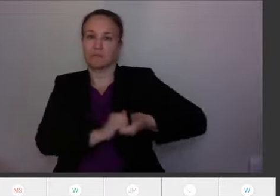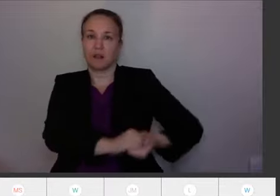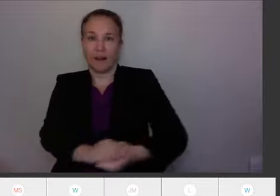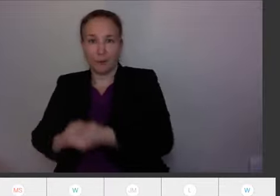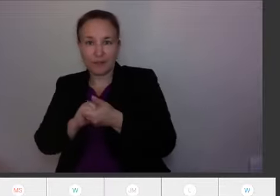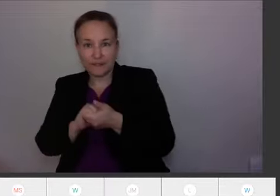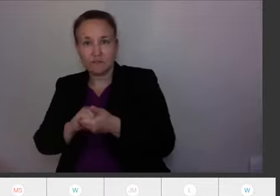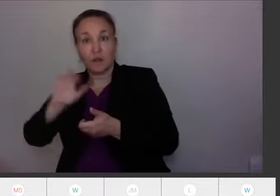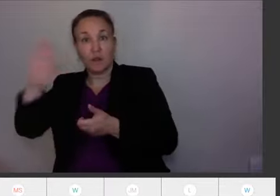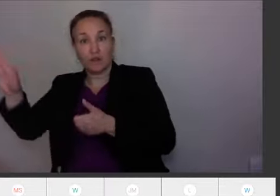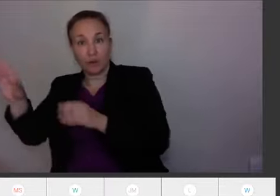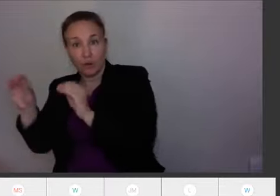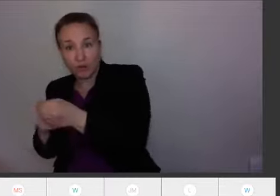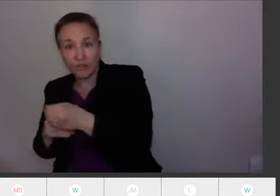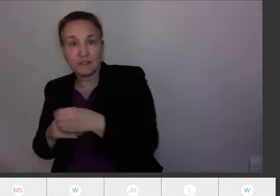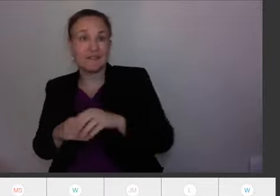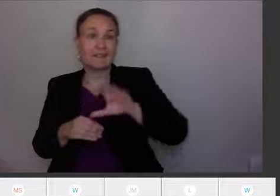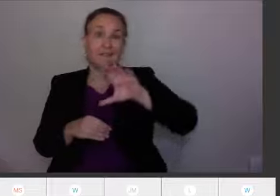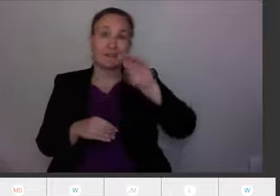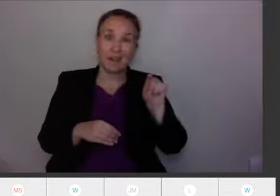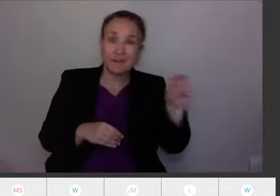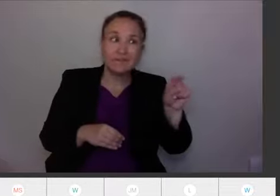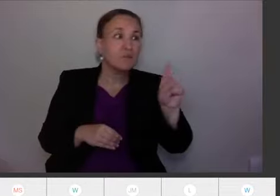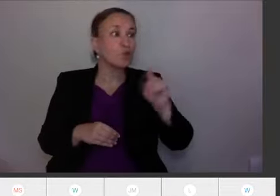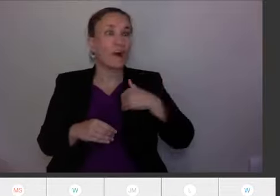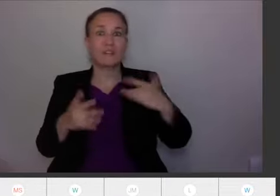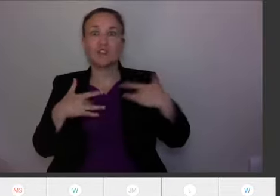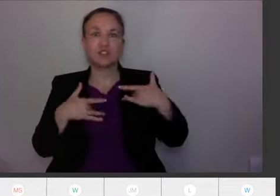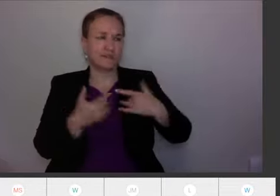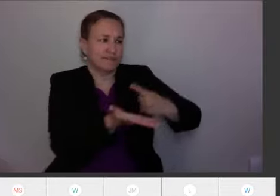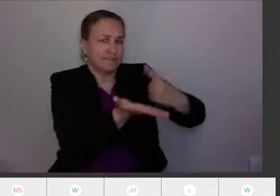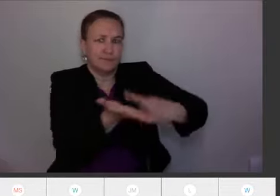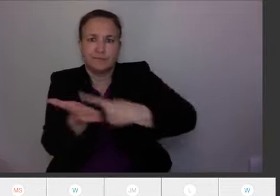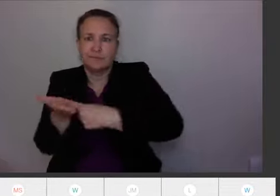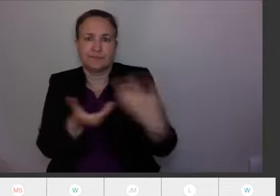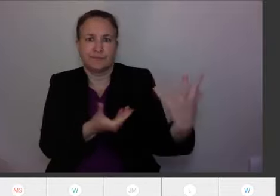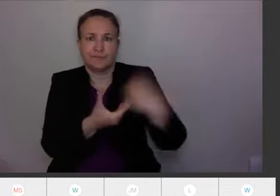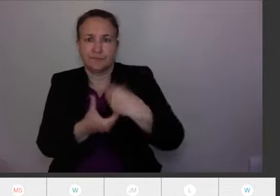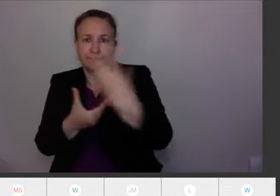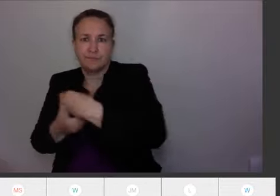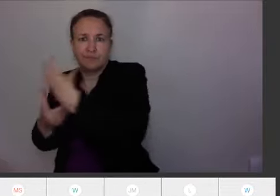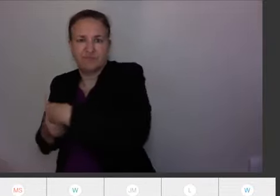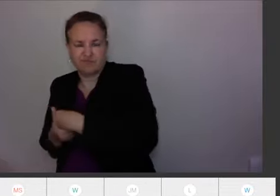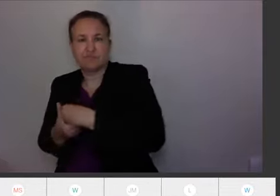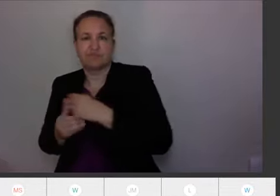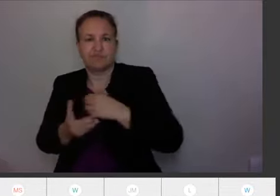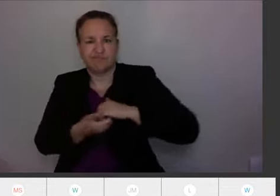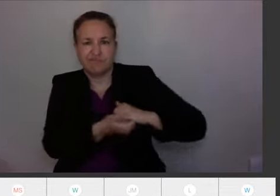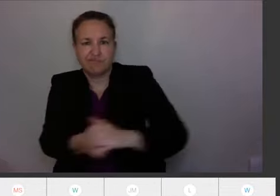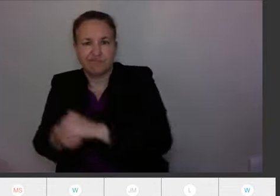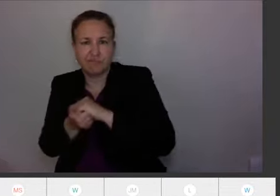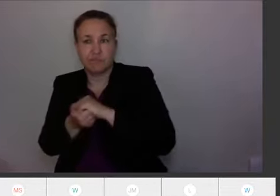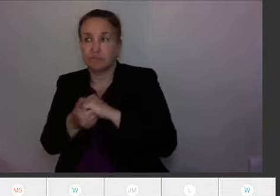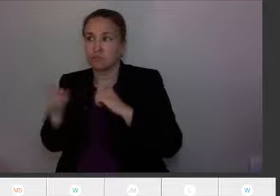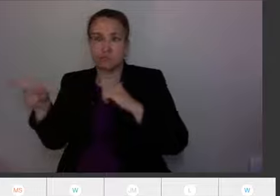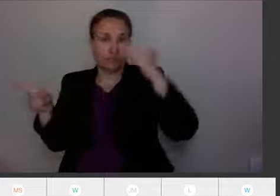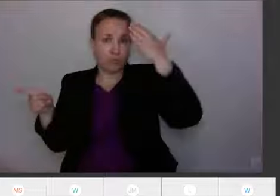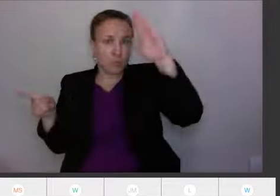and any county where they had concerns and that she was unaware of any